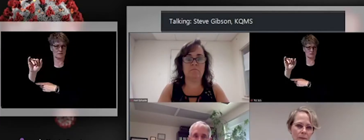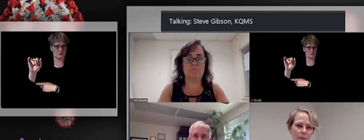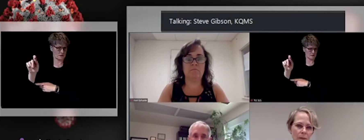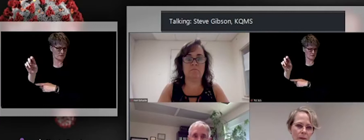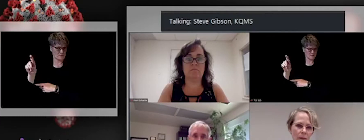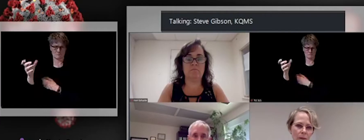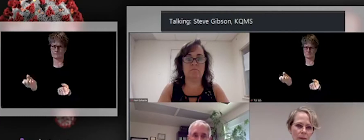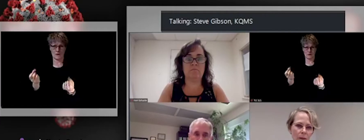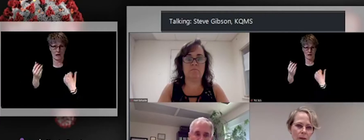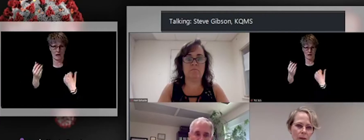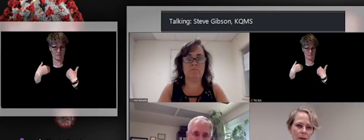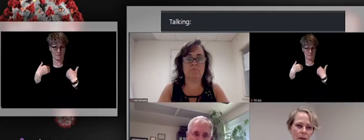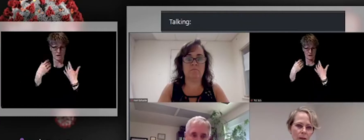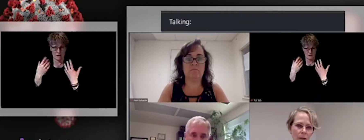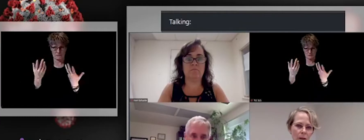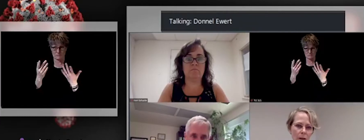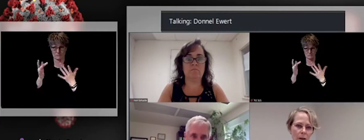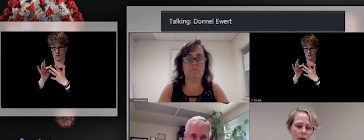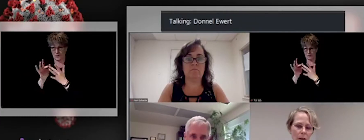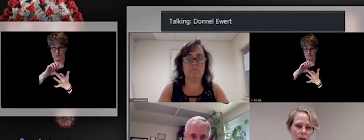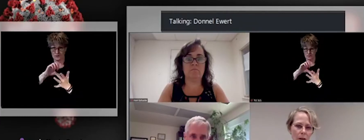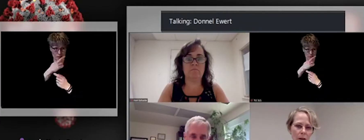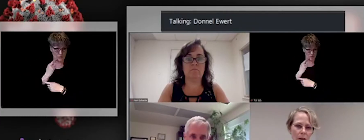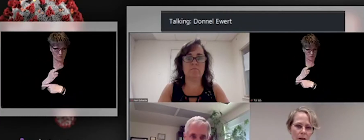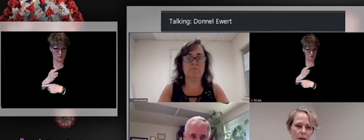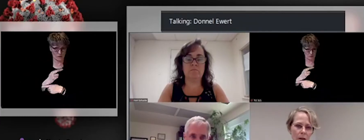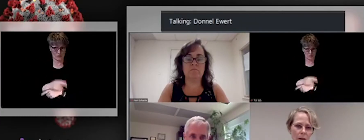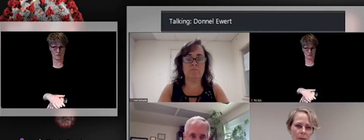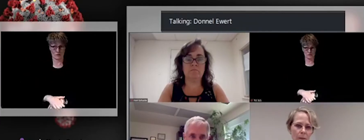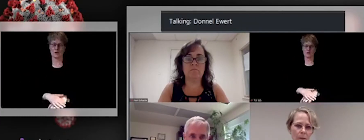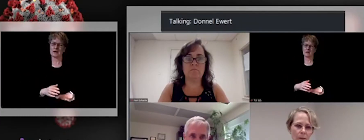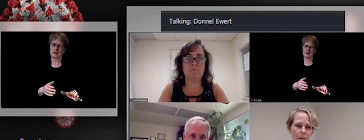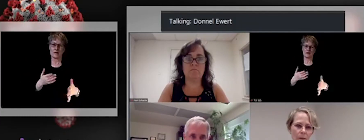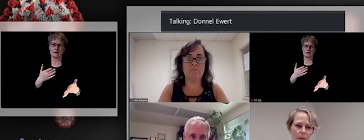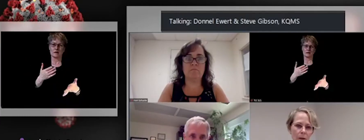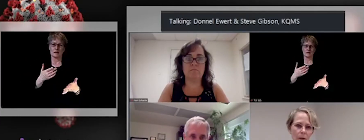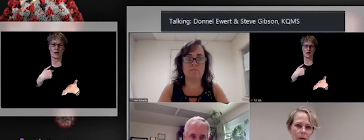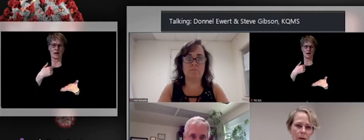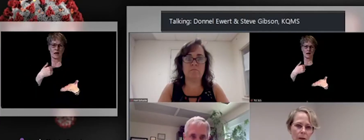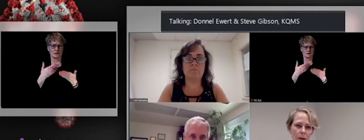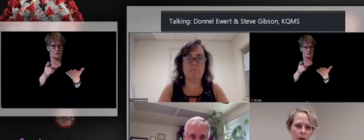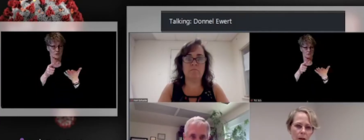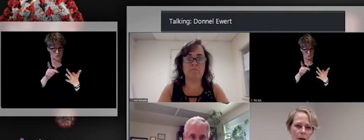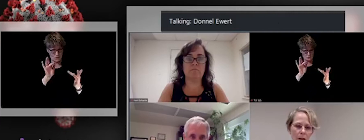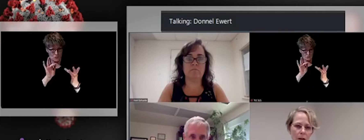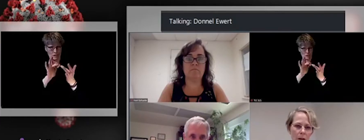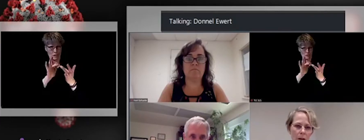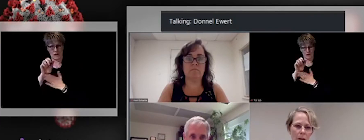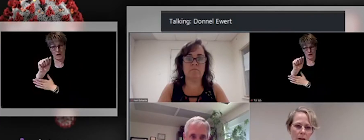I'd refer you back to ABC I think they would be able to comment on that more specifically